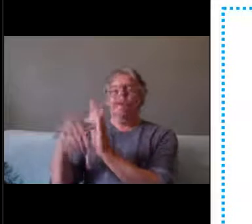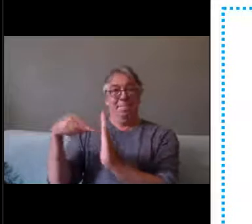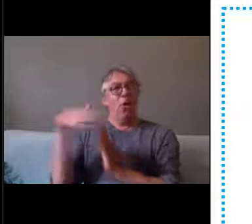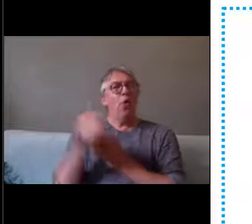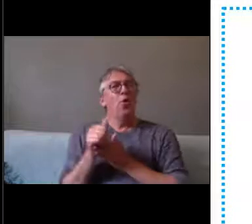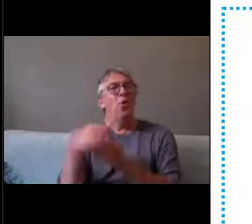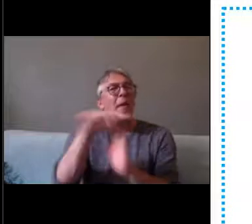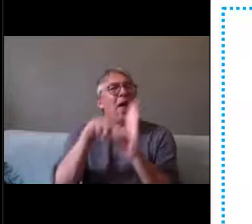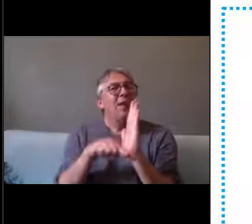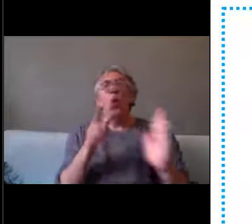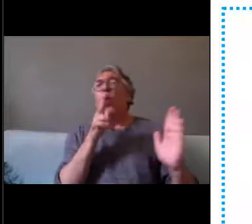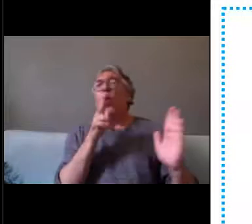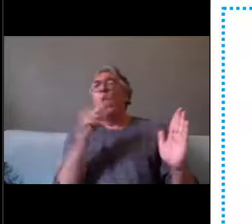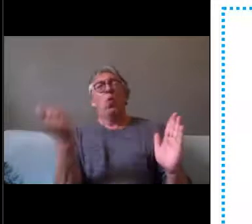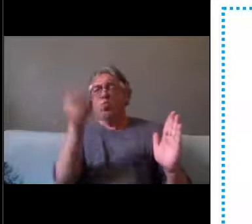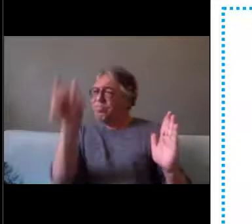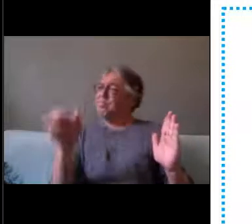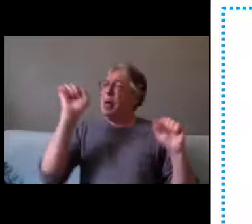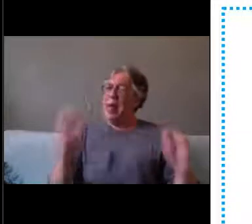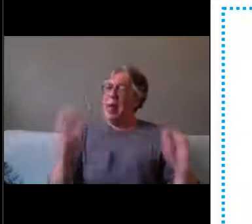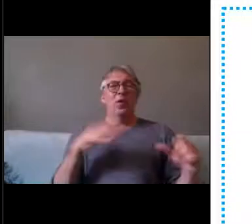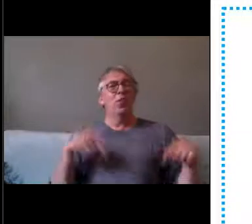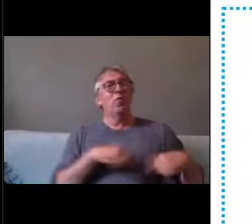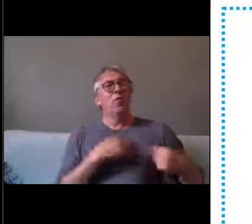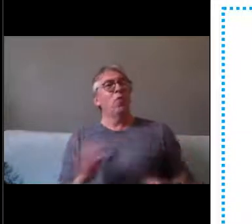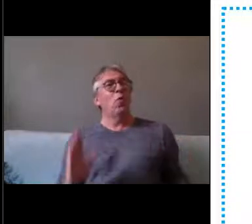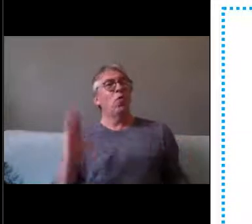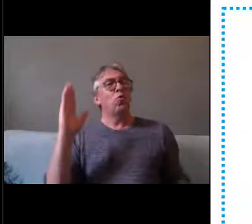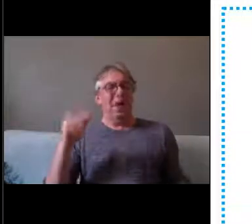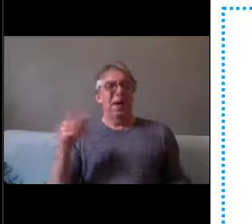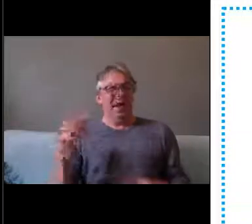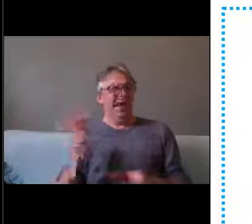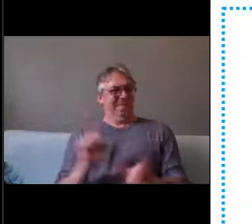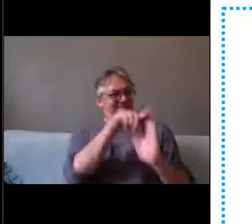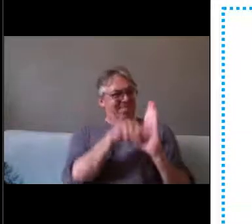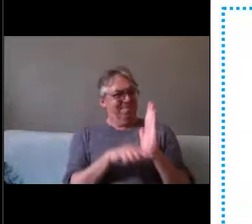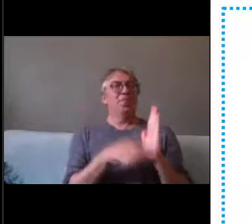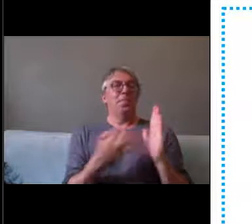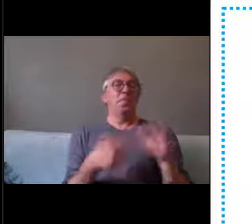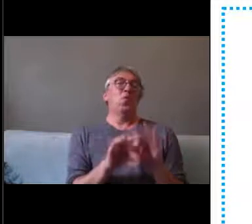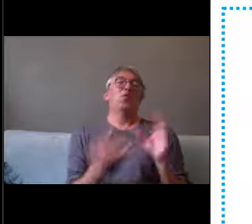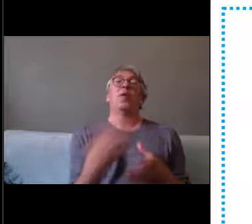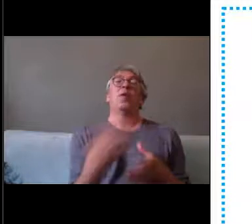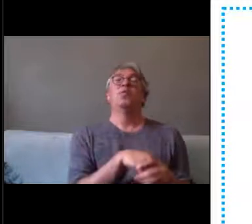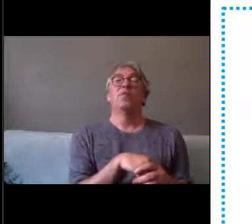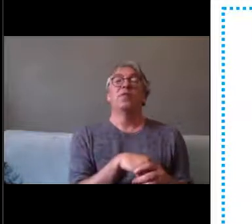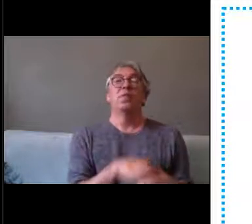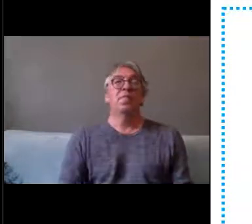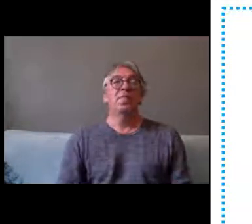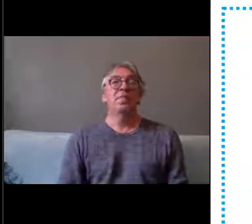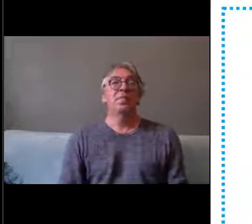This is our slogan for our inclusive consultation service.